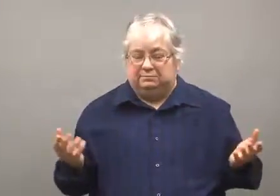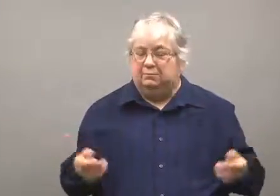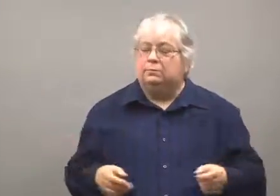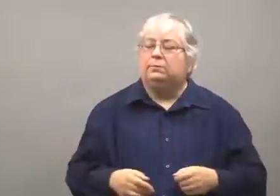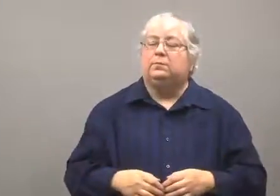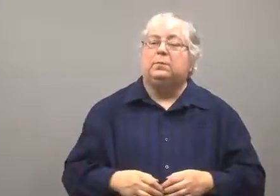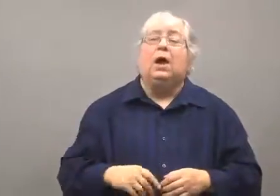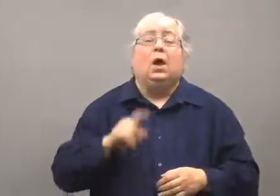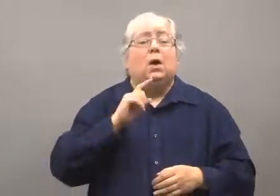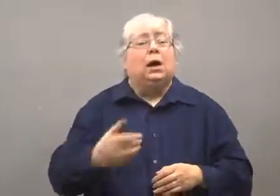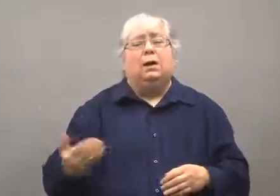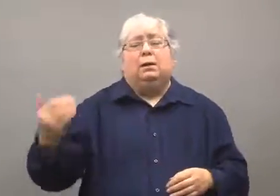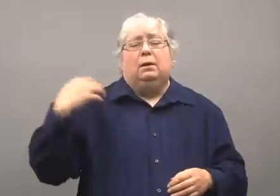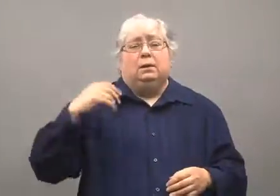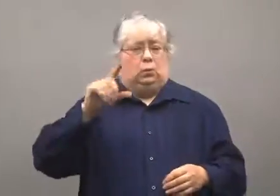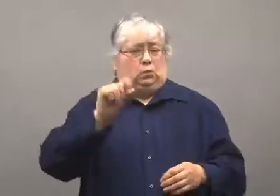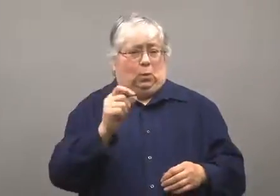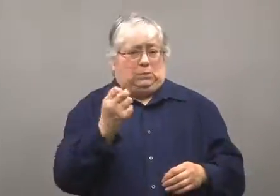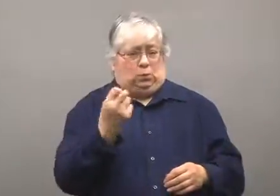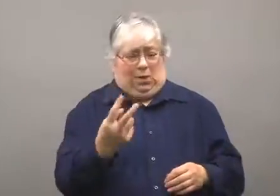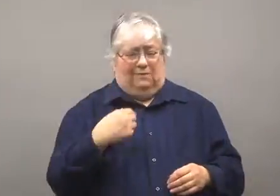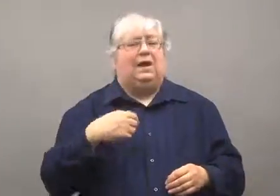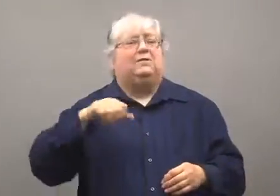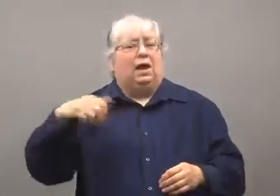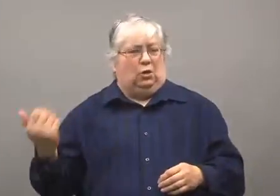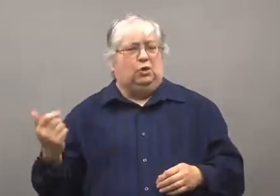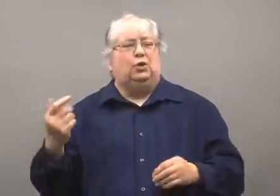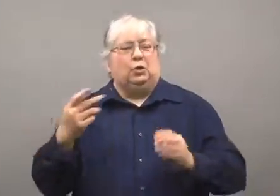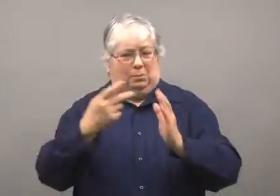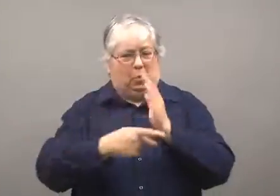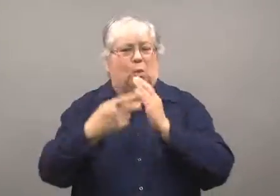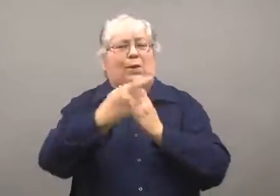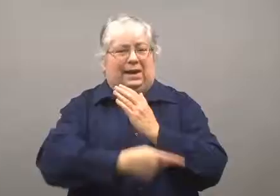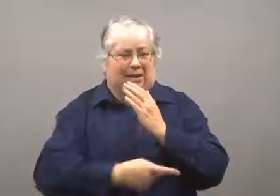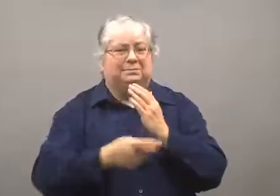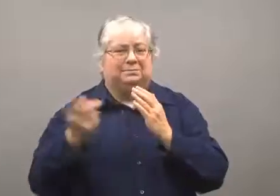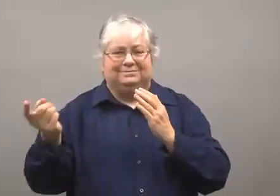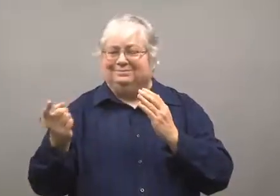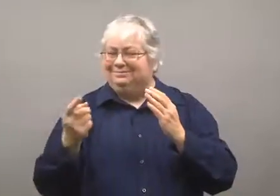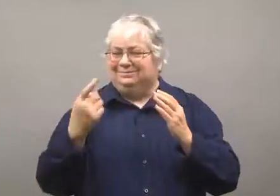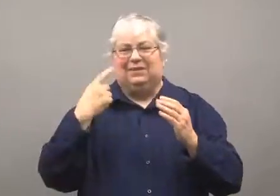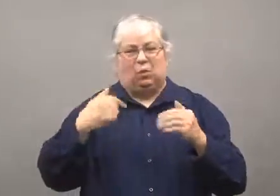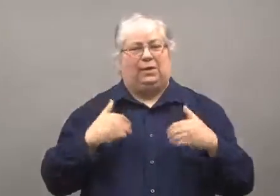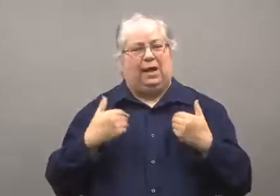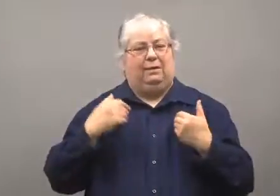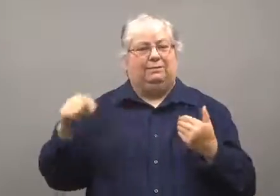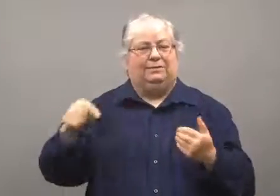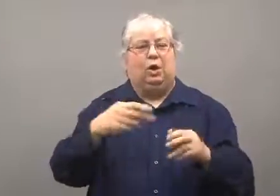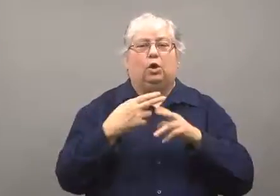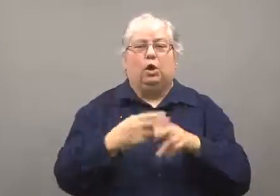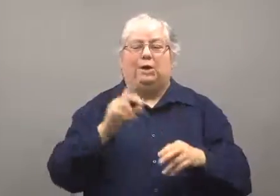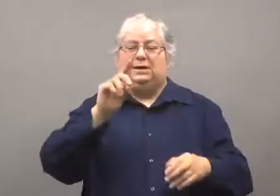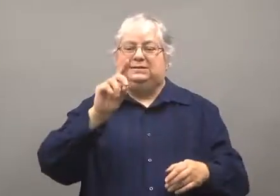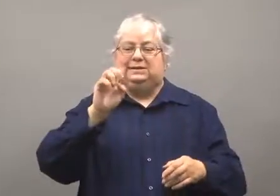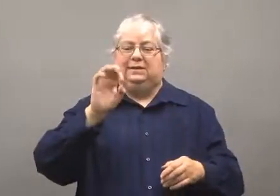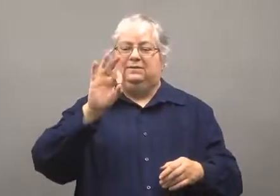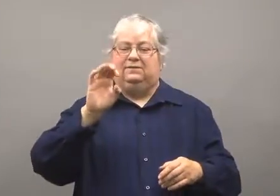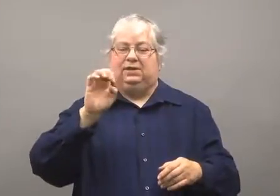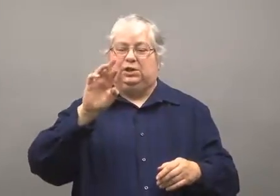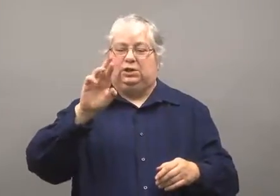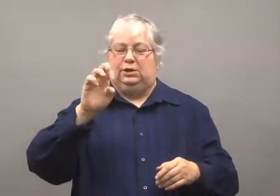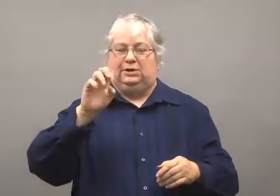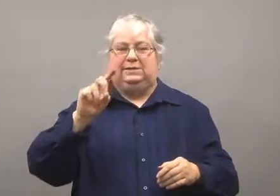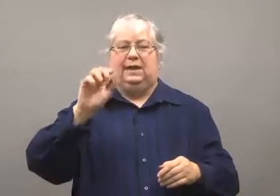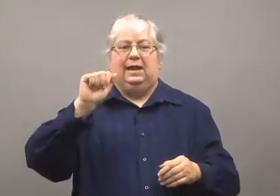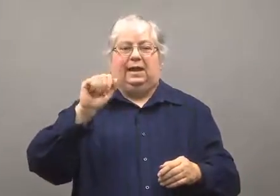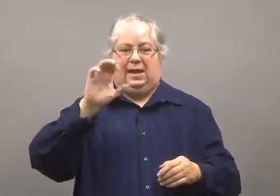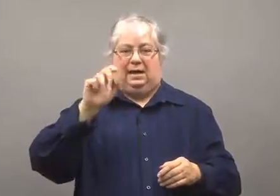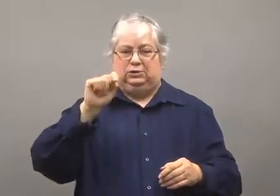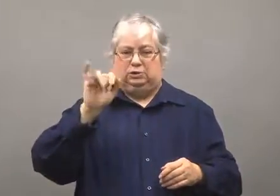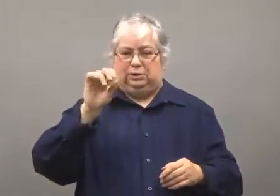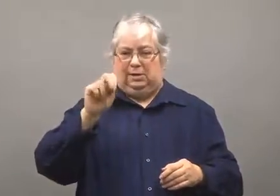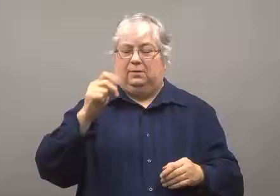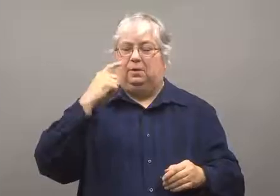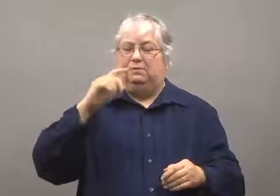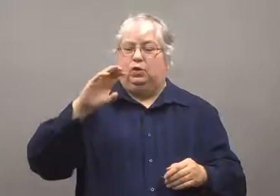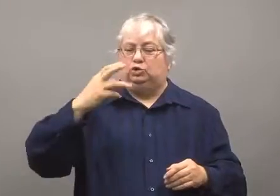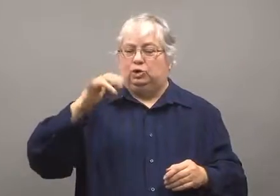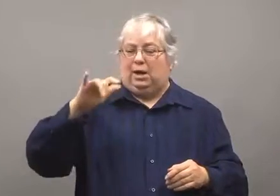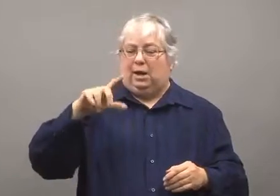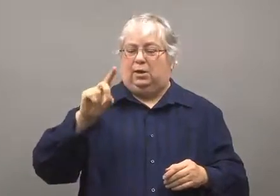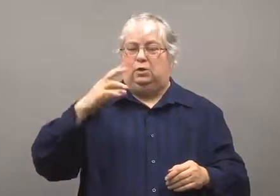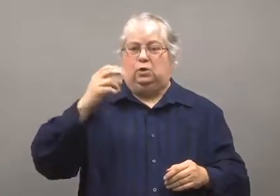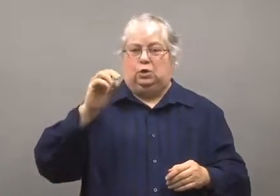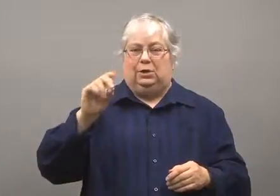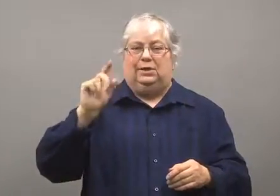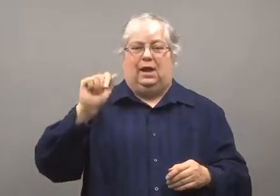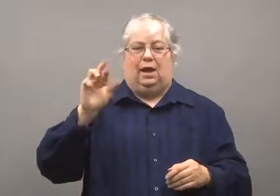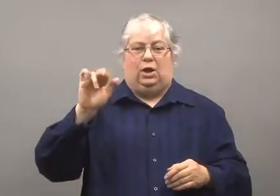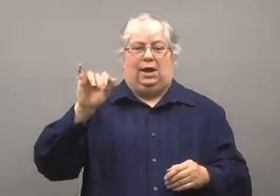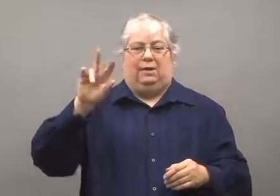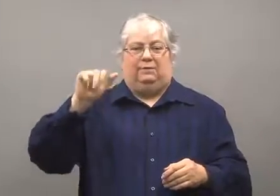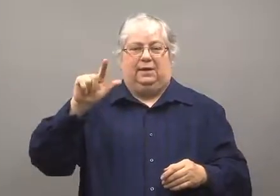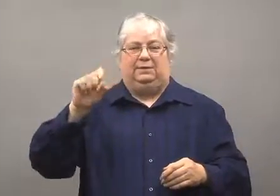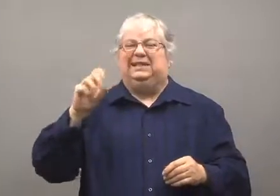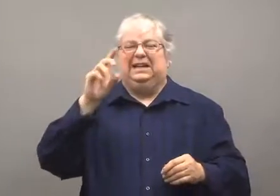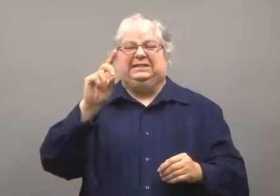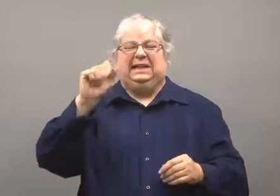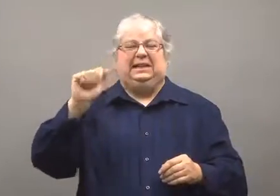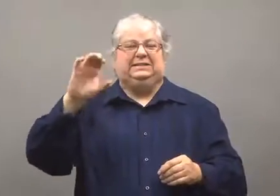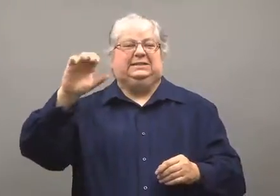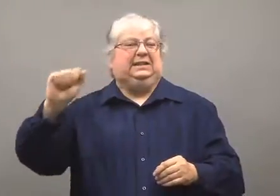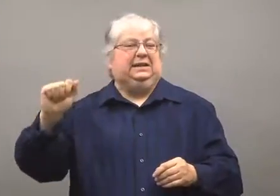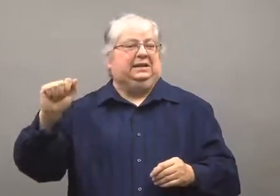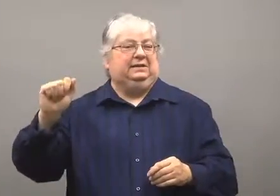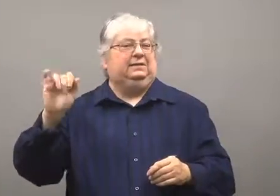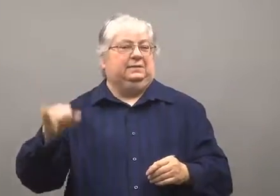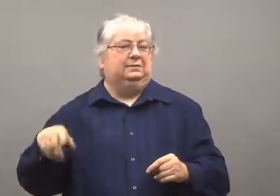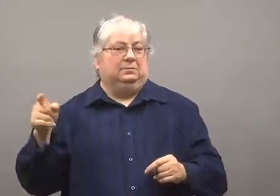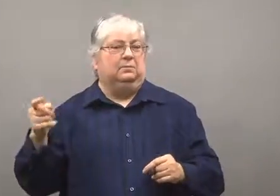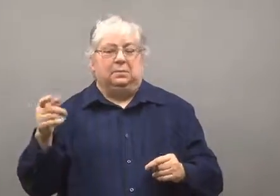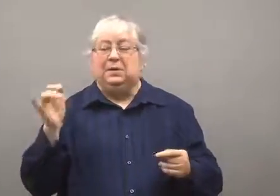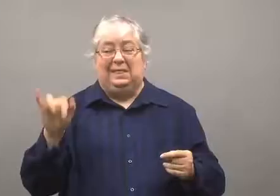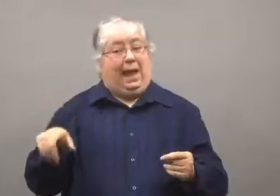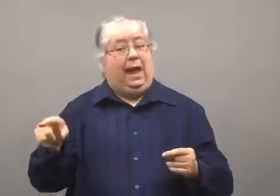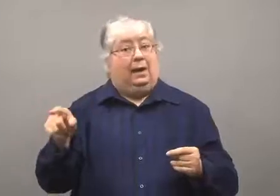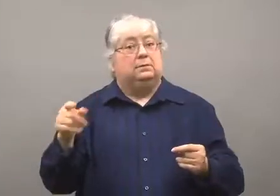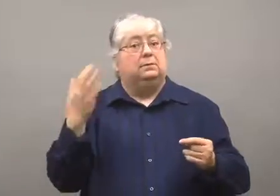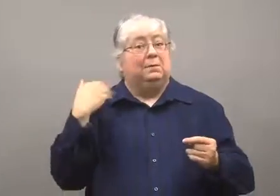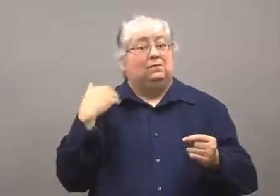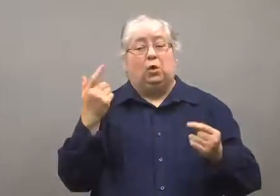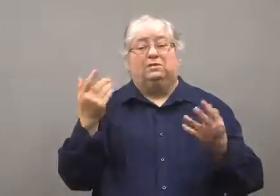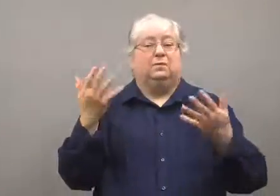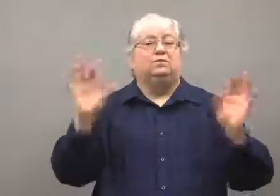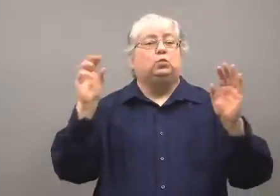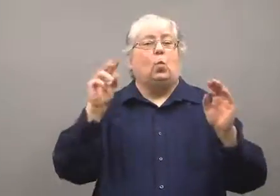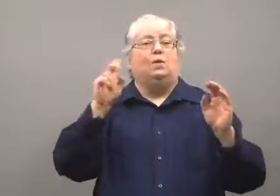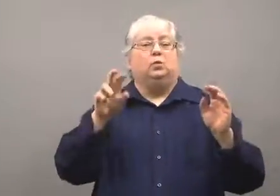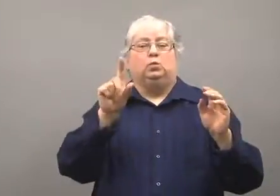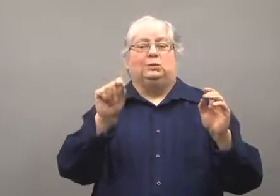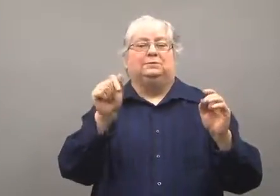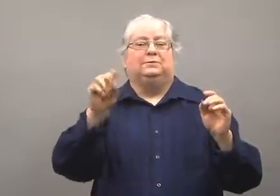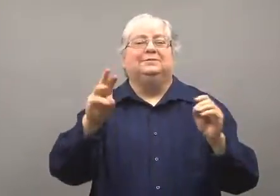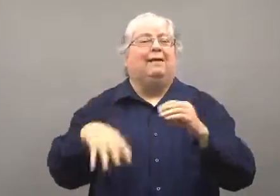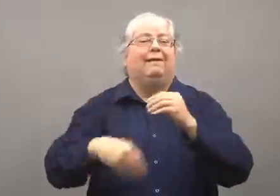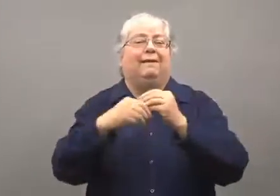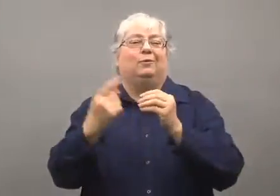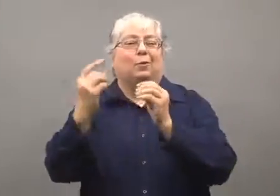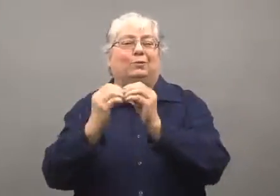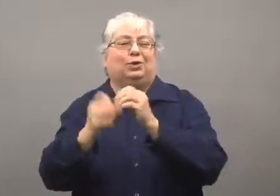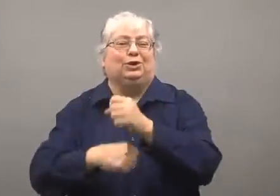A program, Deferred Action for Childhood Arrivals (DACA) was begun in 2012.